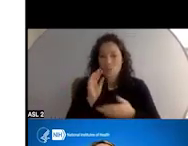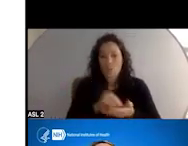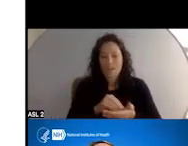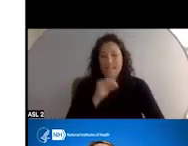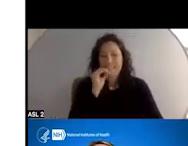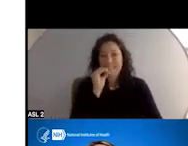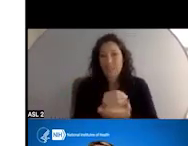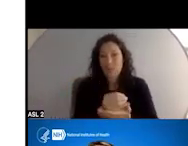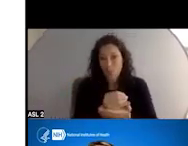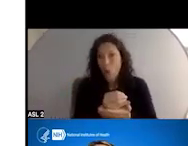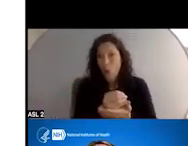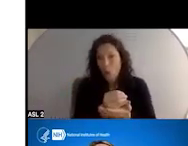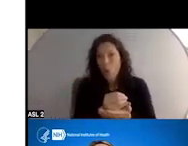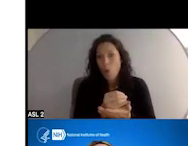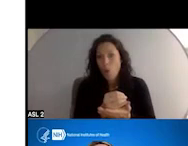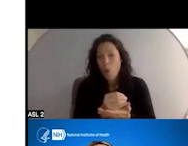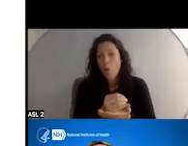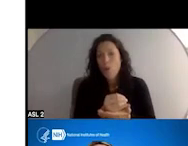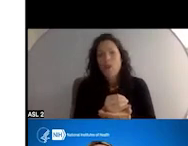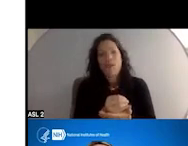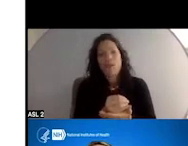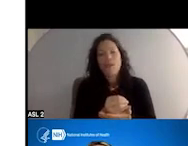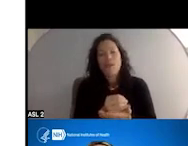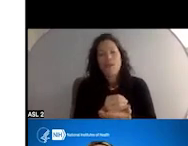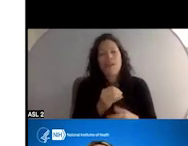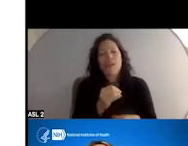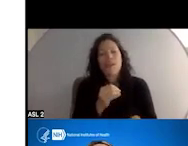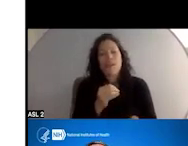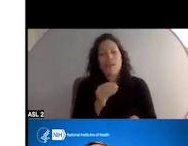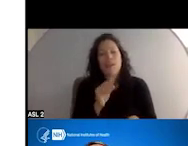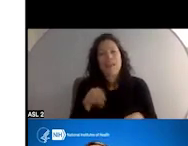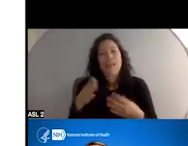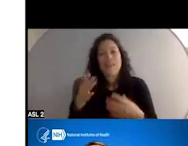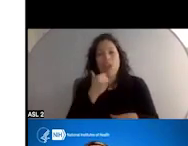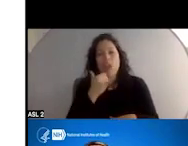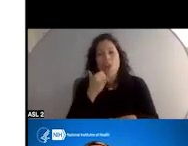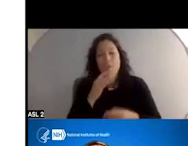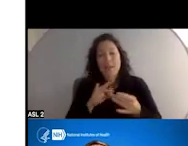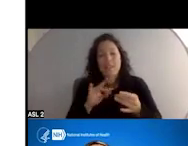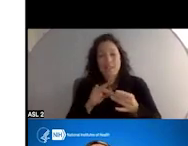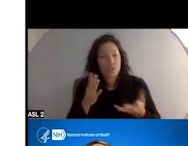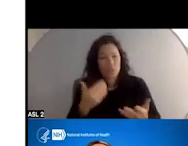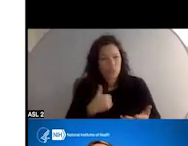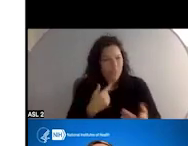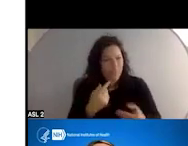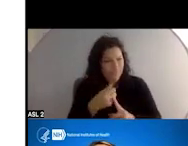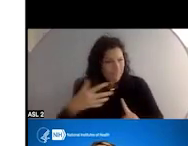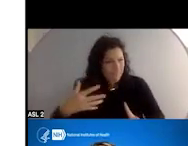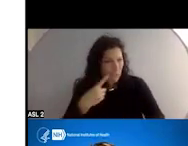at least using assist, was giving them an error. So, do you have anything to elaborate, Cindy?